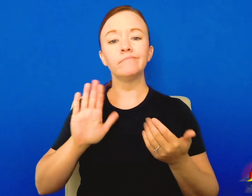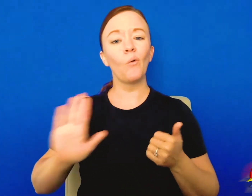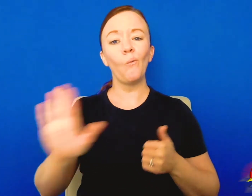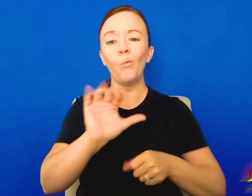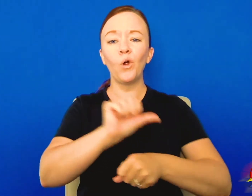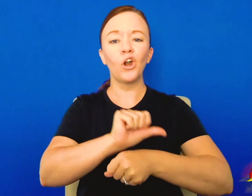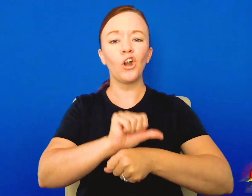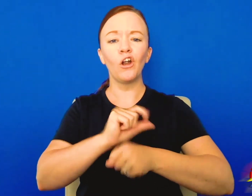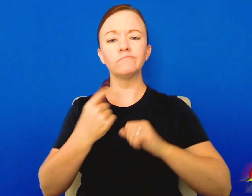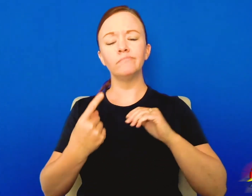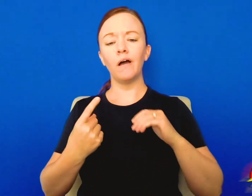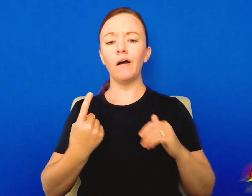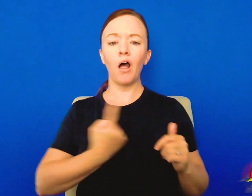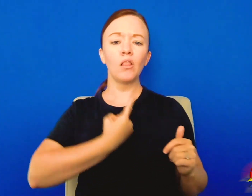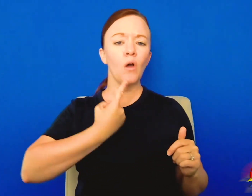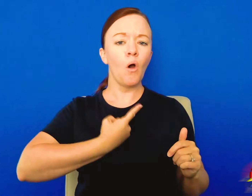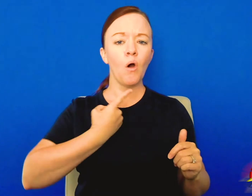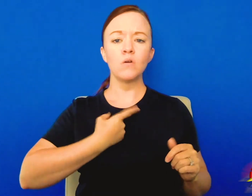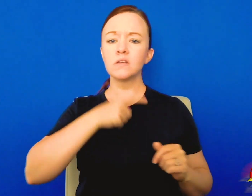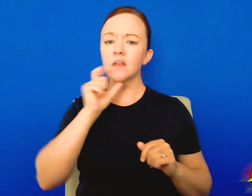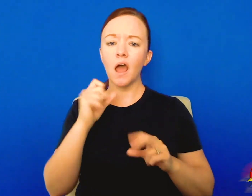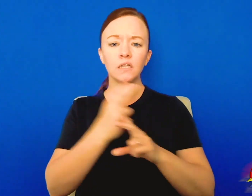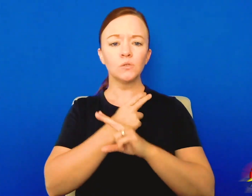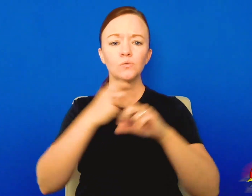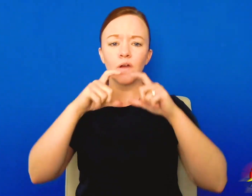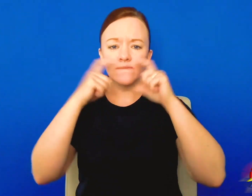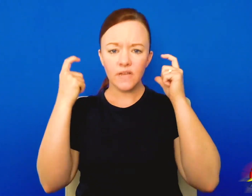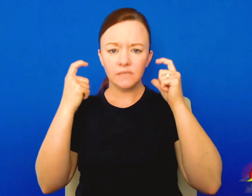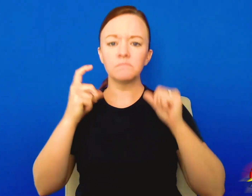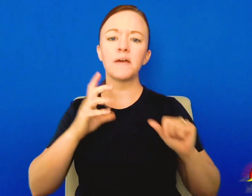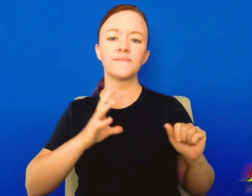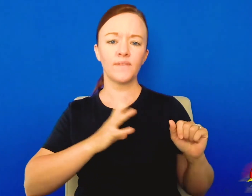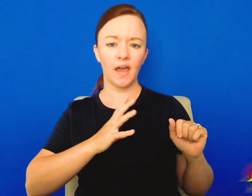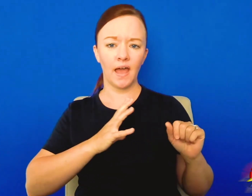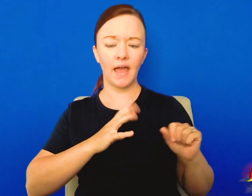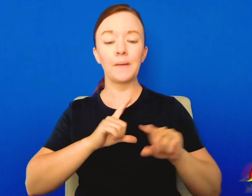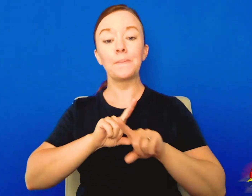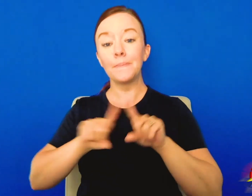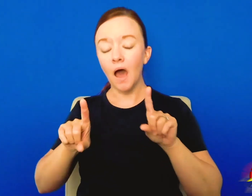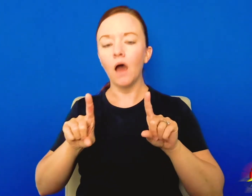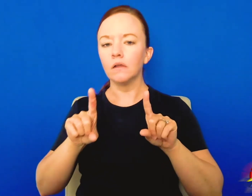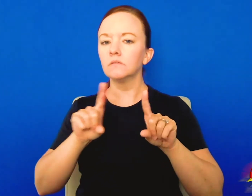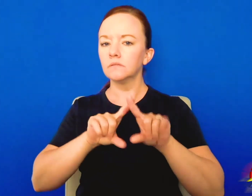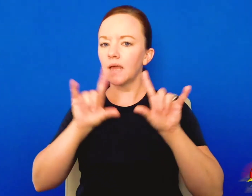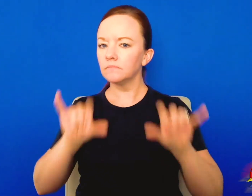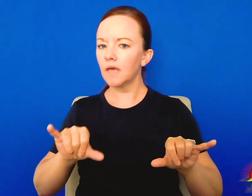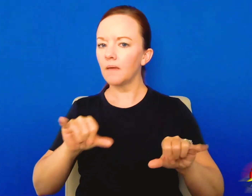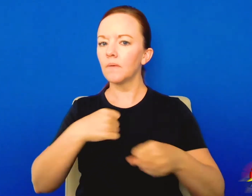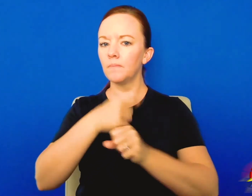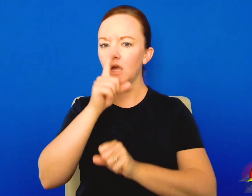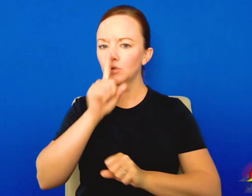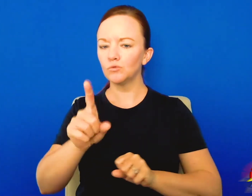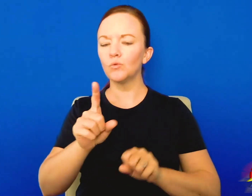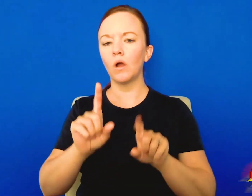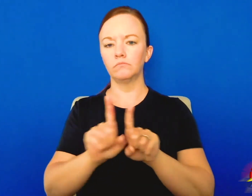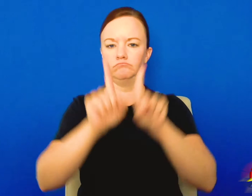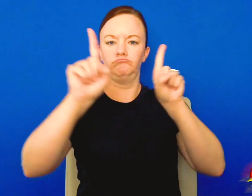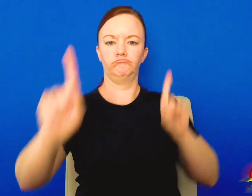THERE MAY BE AREAS OF YOUR WORK THAT YOU CAN PERFORM DUTIES WITHOUT WEARING A FACE MASK. PLEASE ENSURE USING